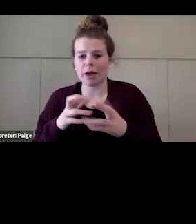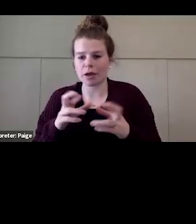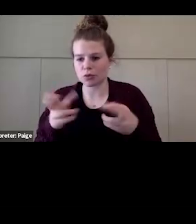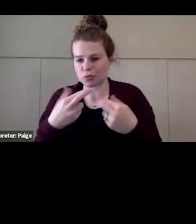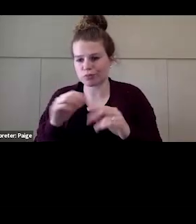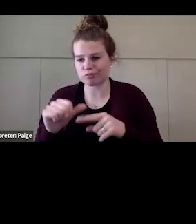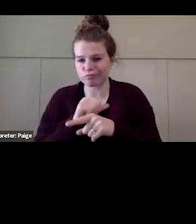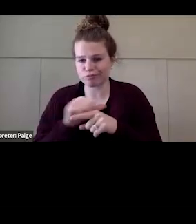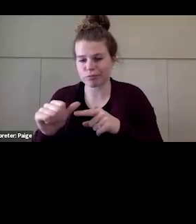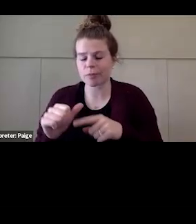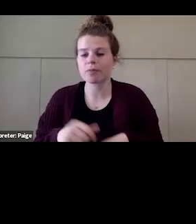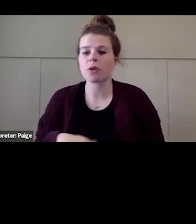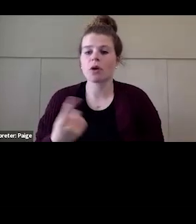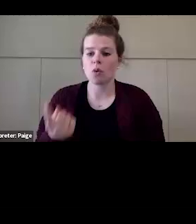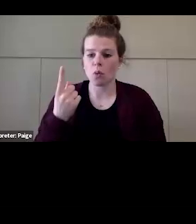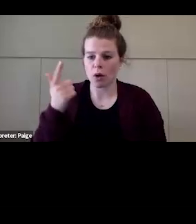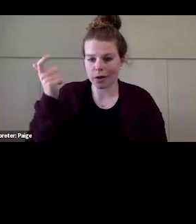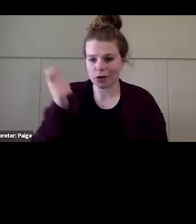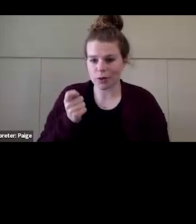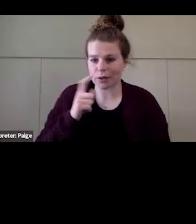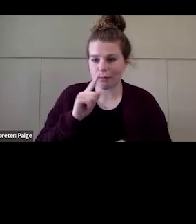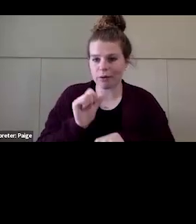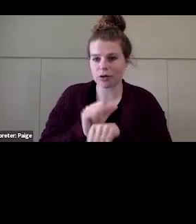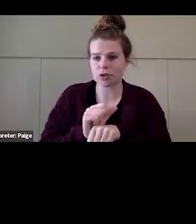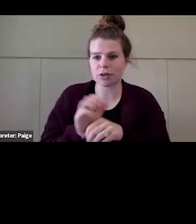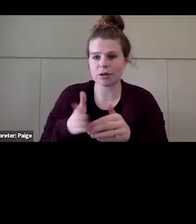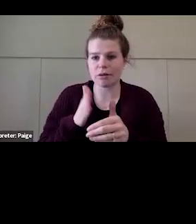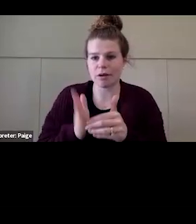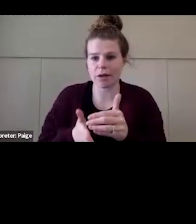We do have one grant that actually ends next month